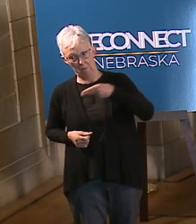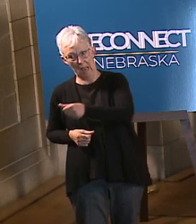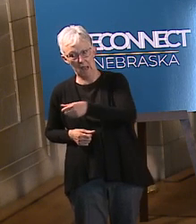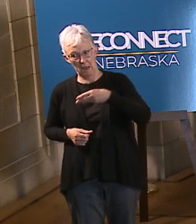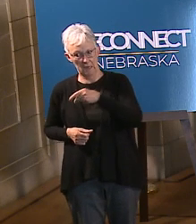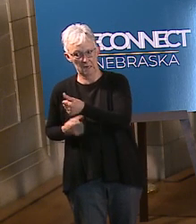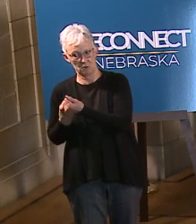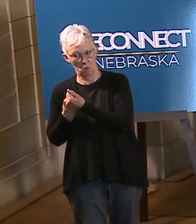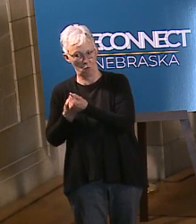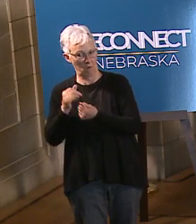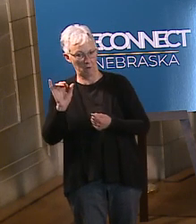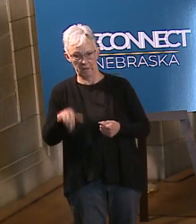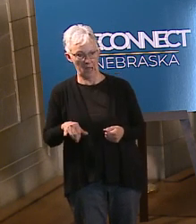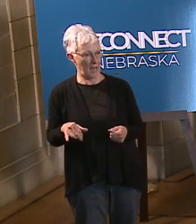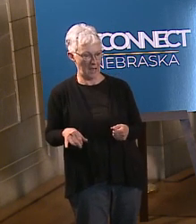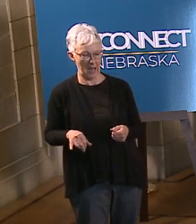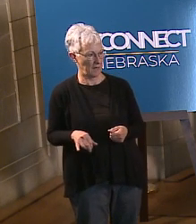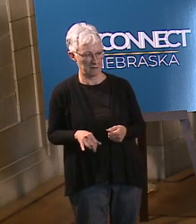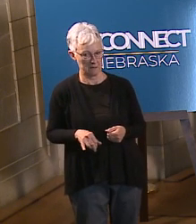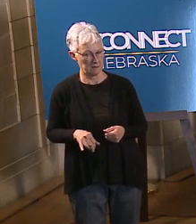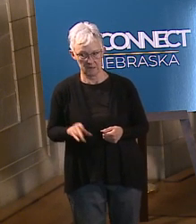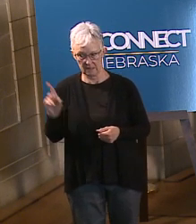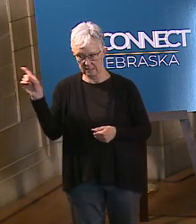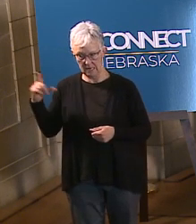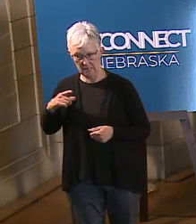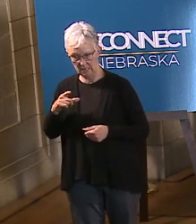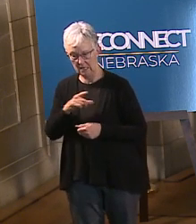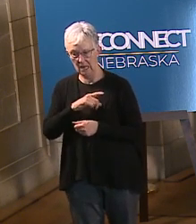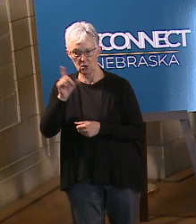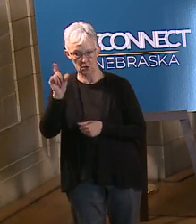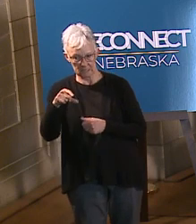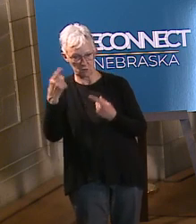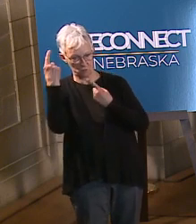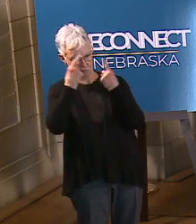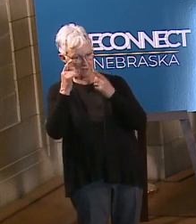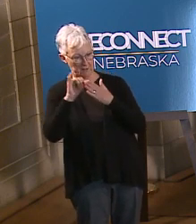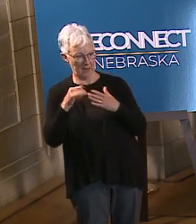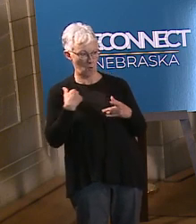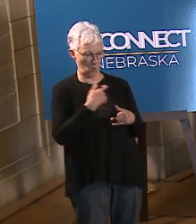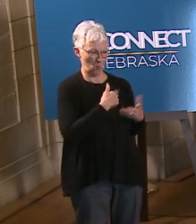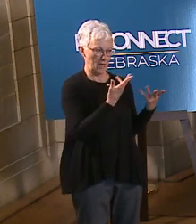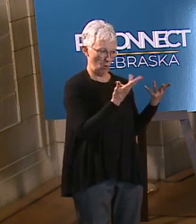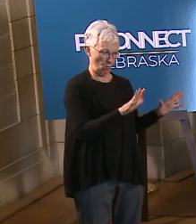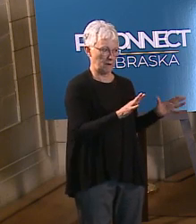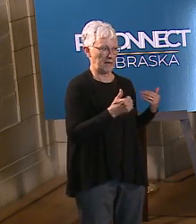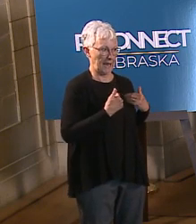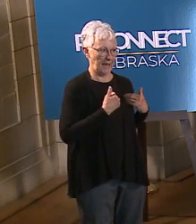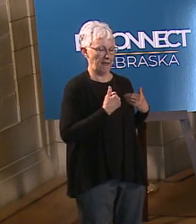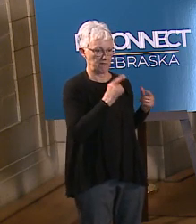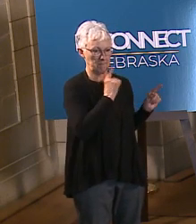CREATED ADDITIONAL FUNDING STREAMS, RIGHT, WITHOUT REALLY TAKING A STEP BACK AND DO THE